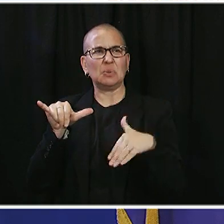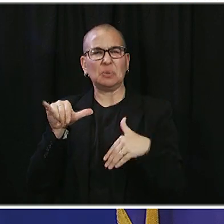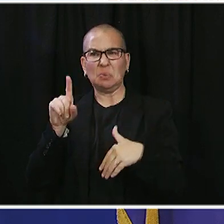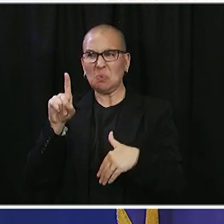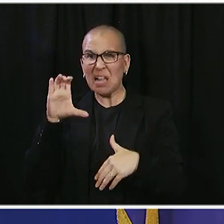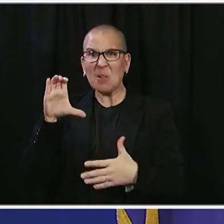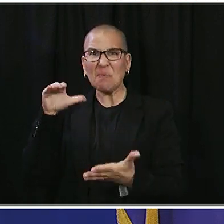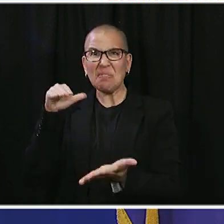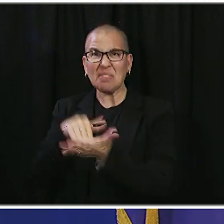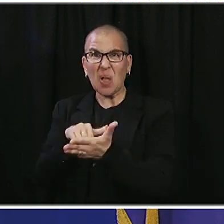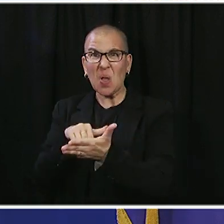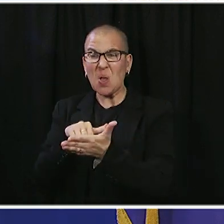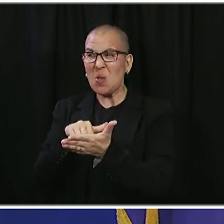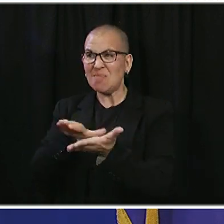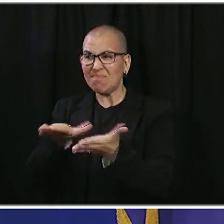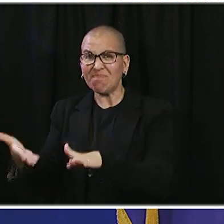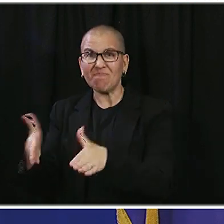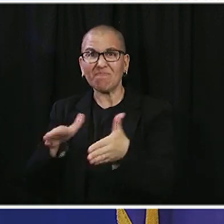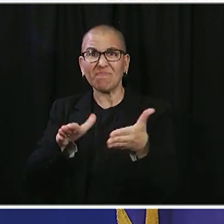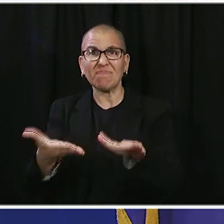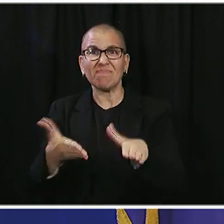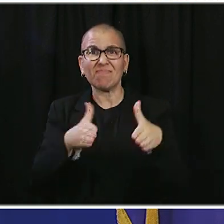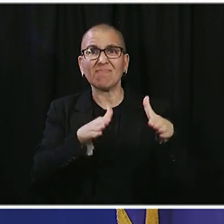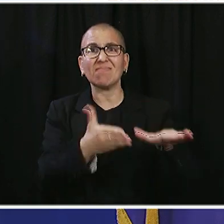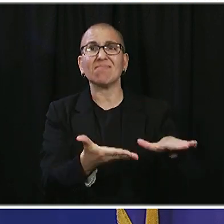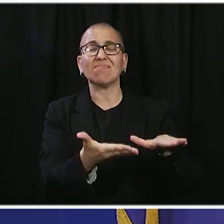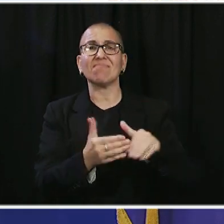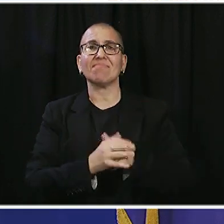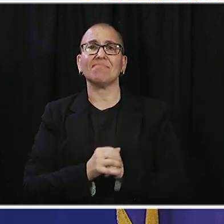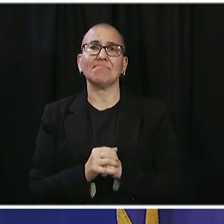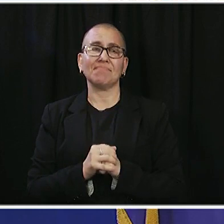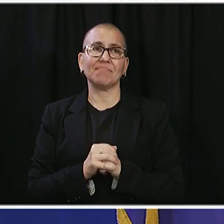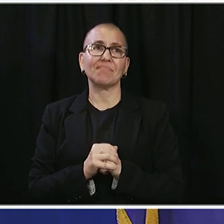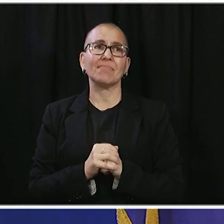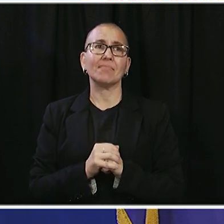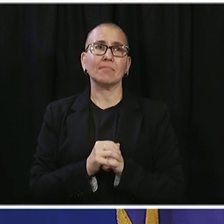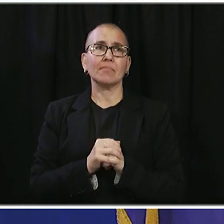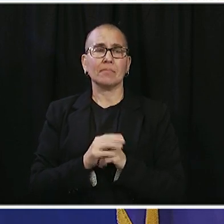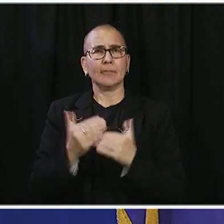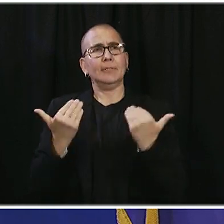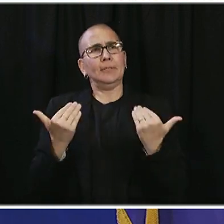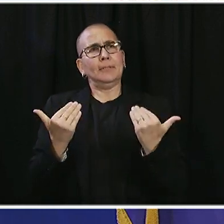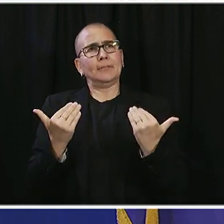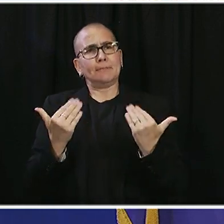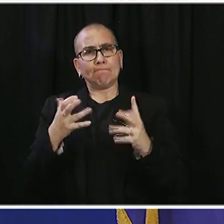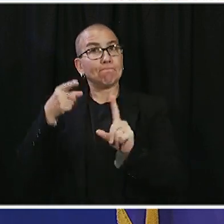DIED. SO THE CONTRAST COULD NOT BE GREATER. WE'RE HERE TODAY TO TALK ABOUT